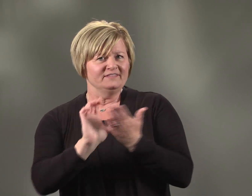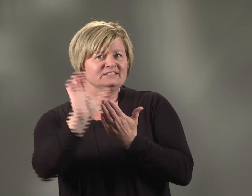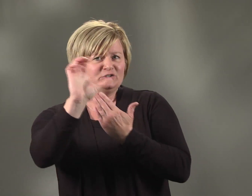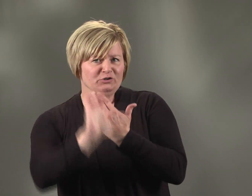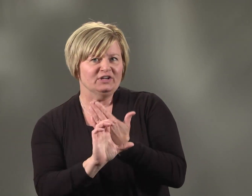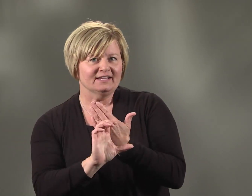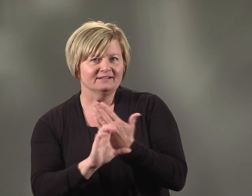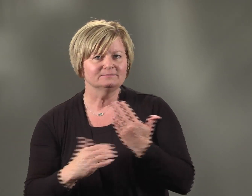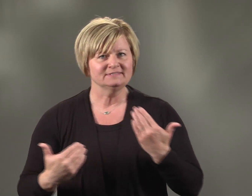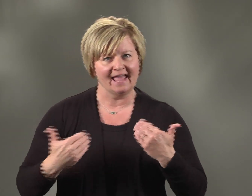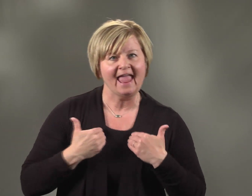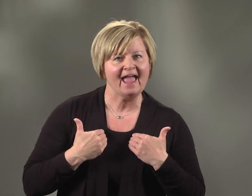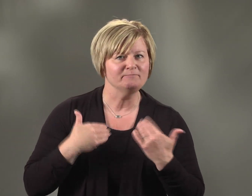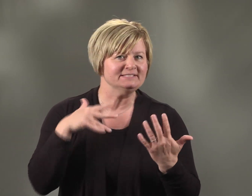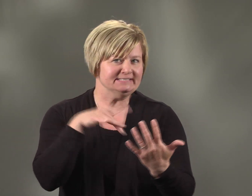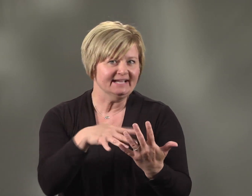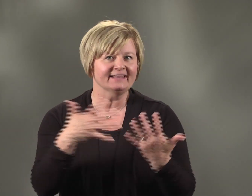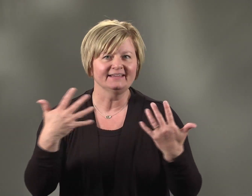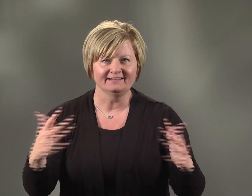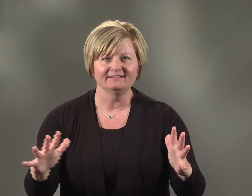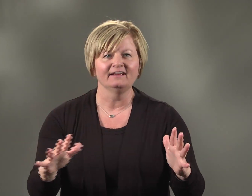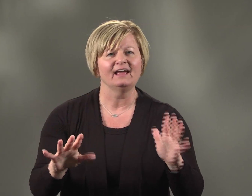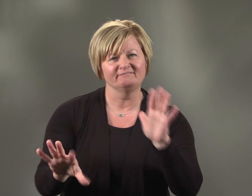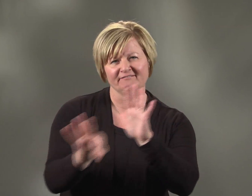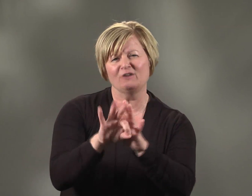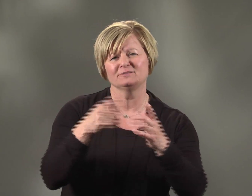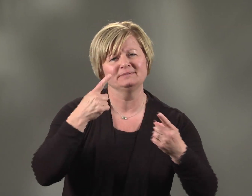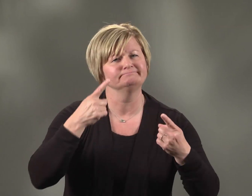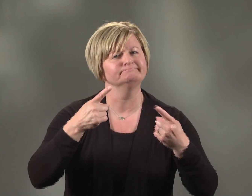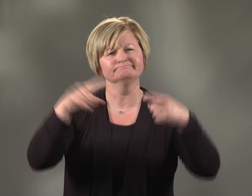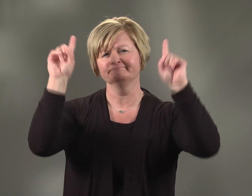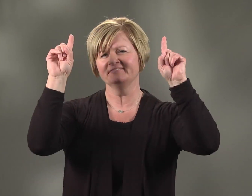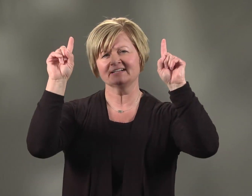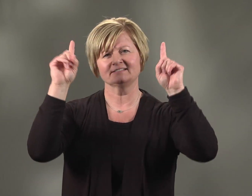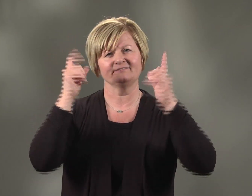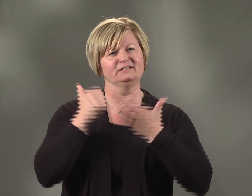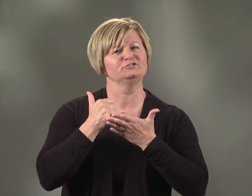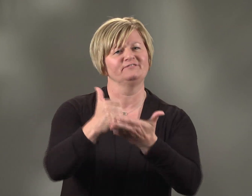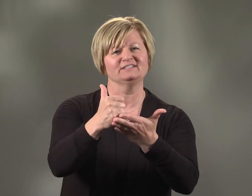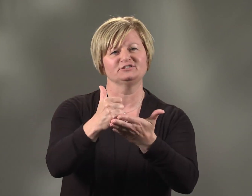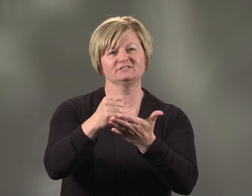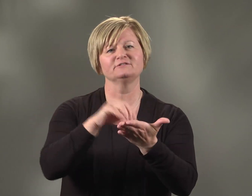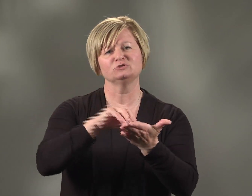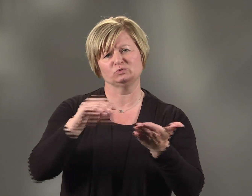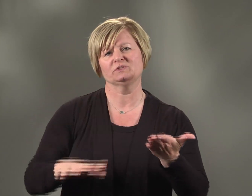Both of these curricula have been studied and found to be effective interventions for students.